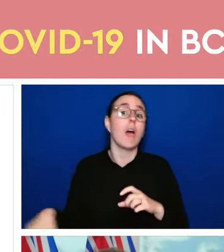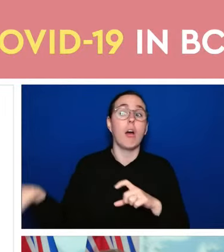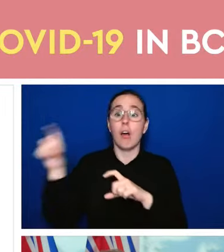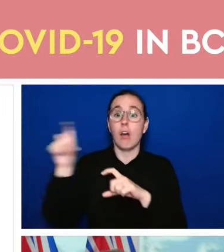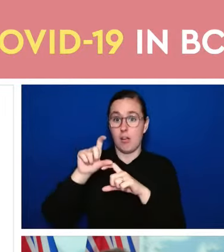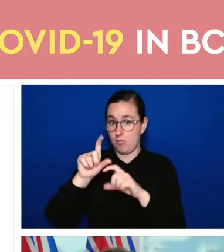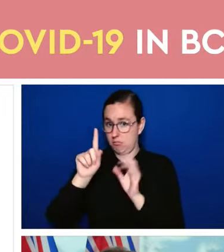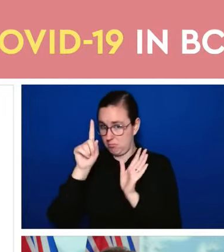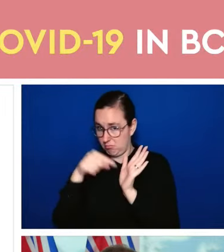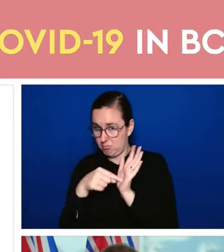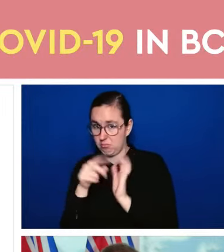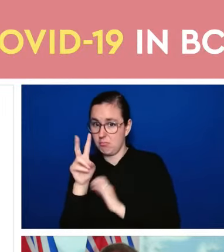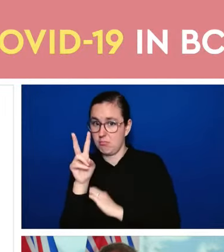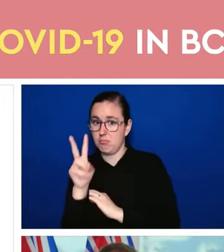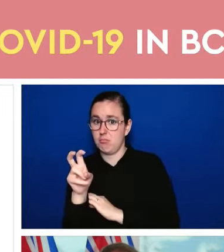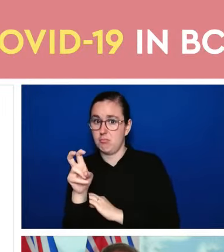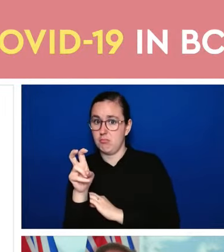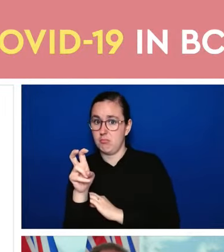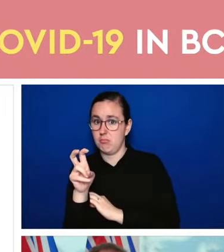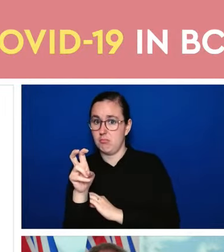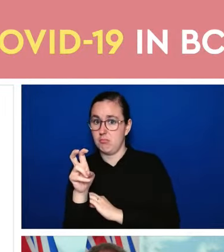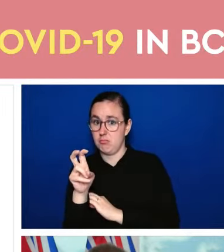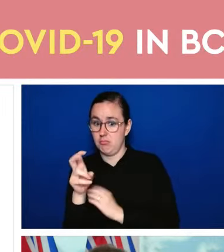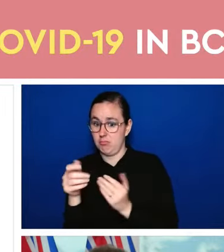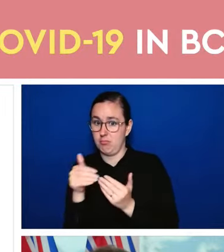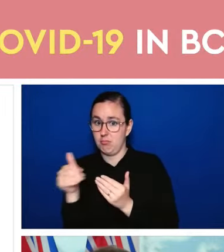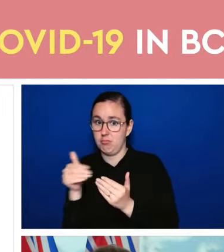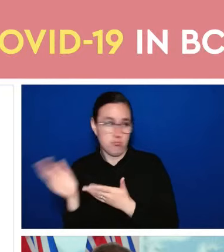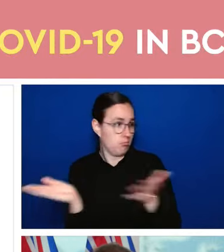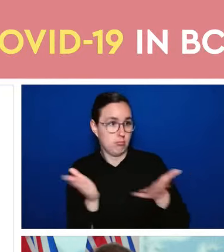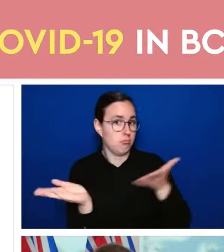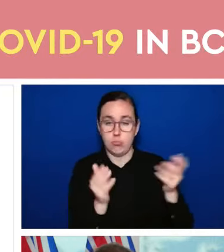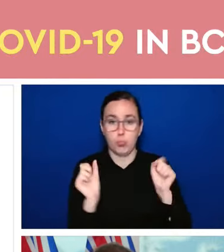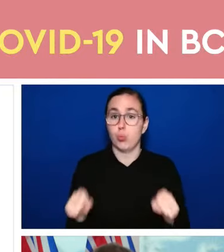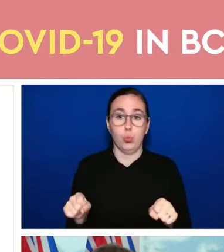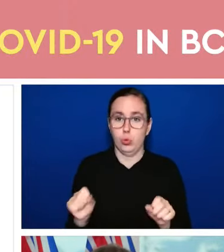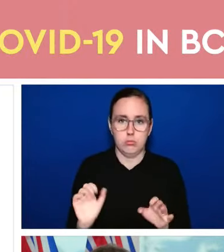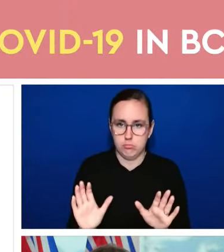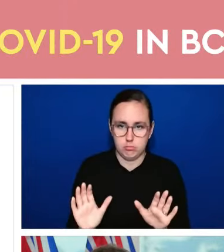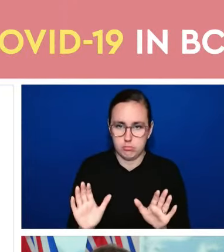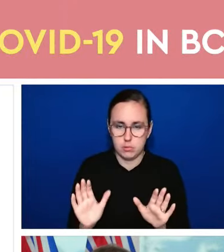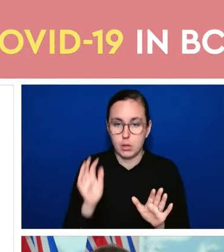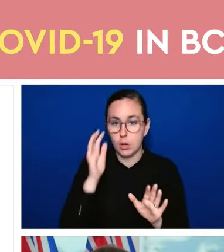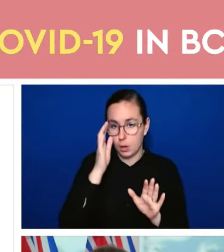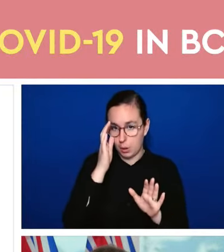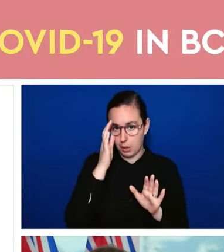hospitalisation as a given time. The repeats those picks tend to